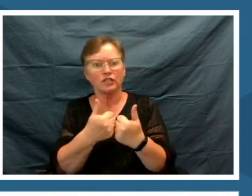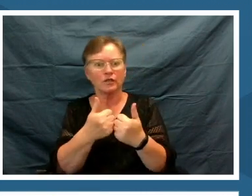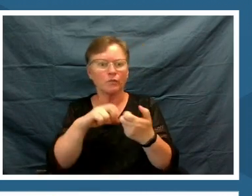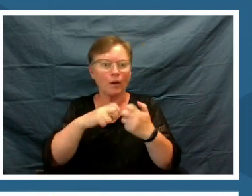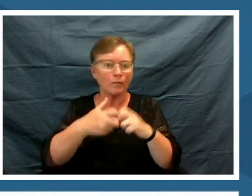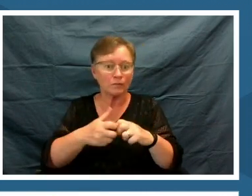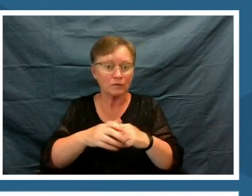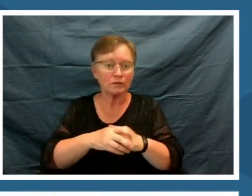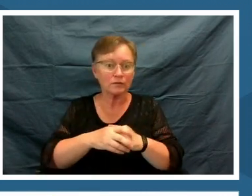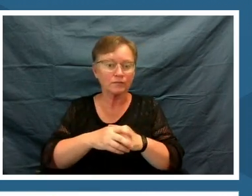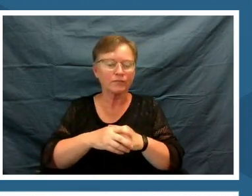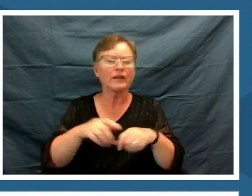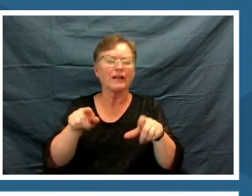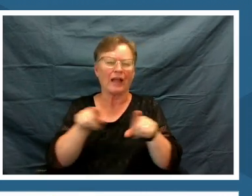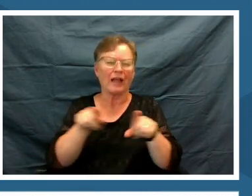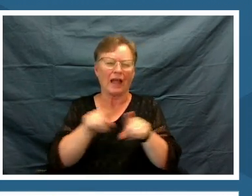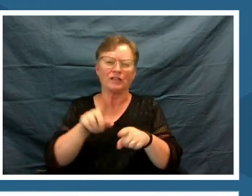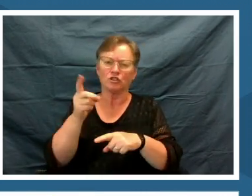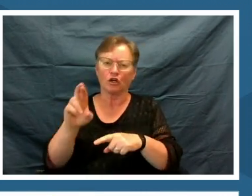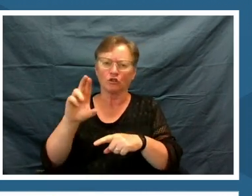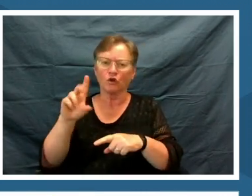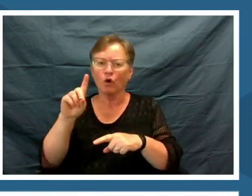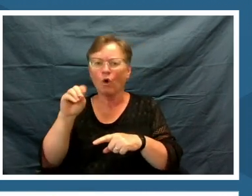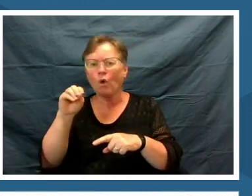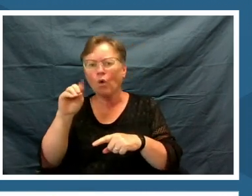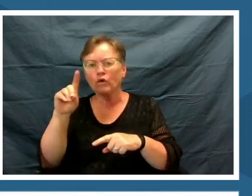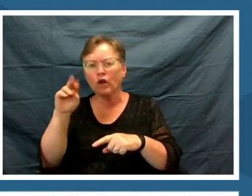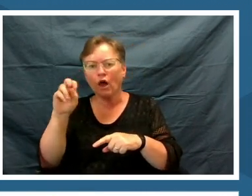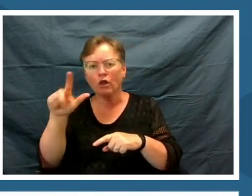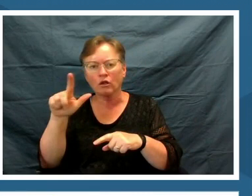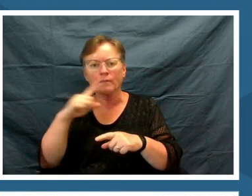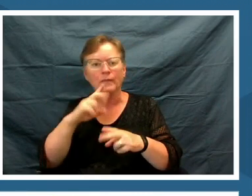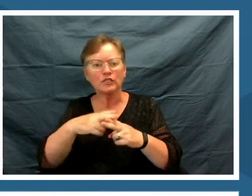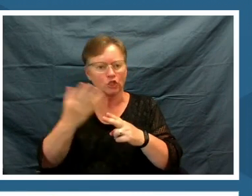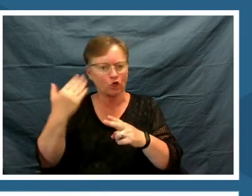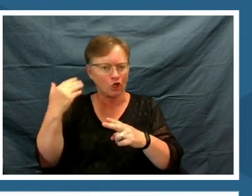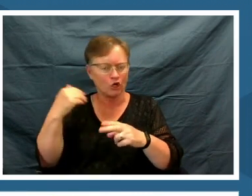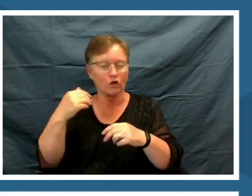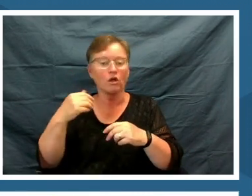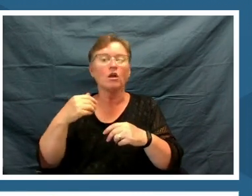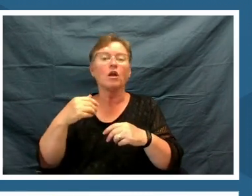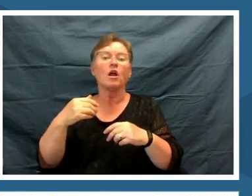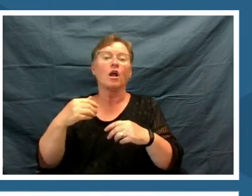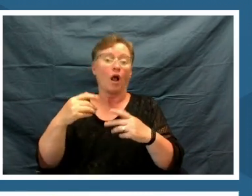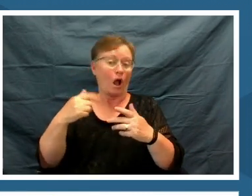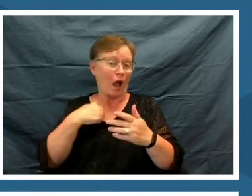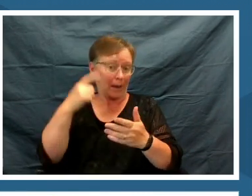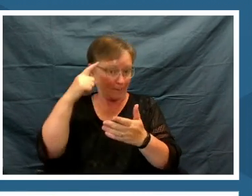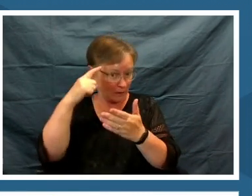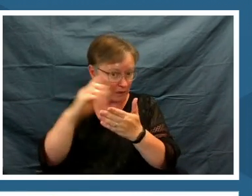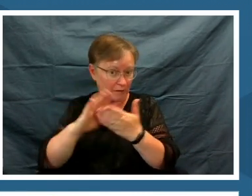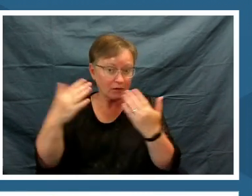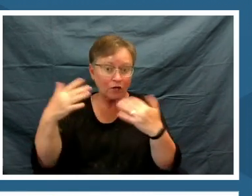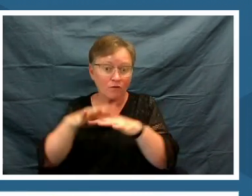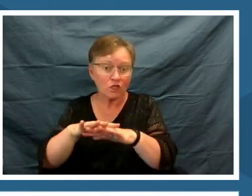and i really believe convergence is no longer a nice thing